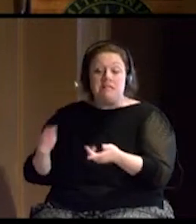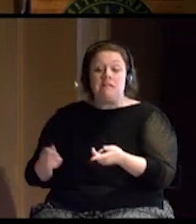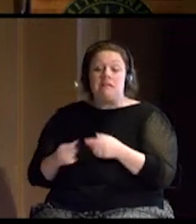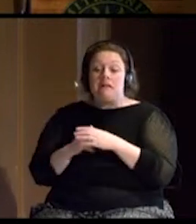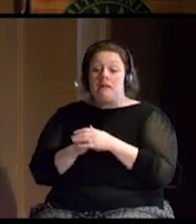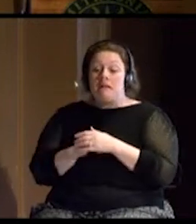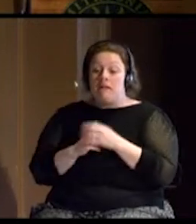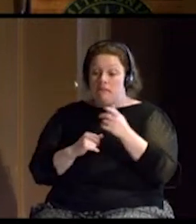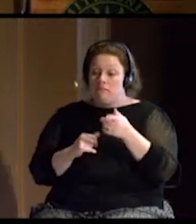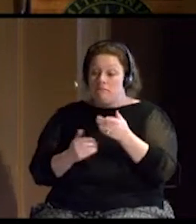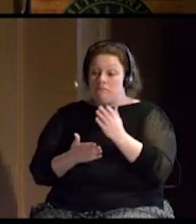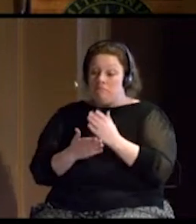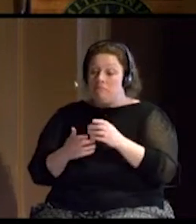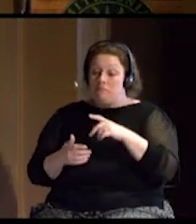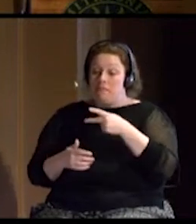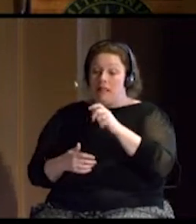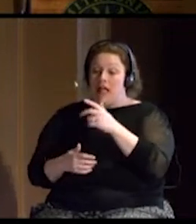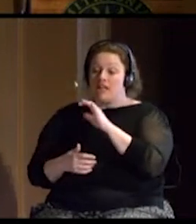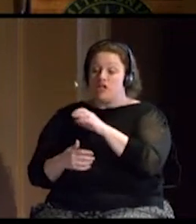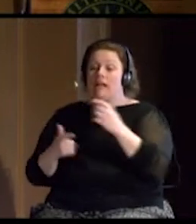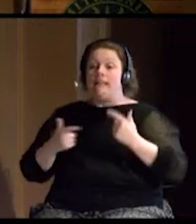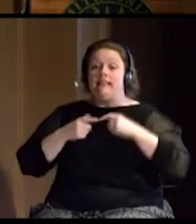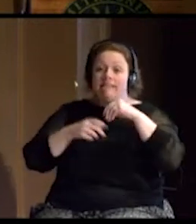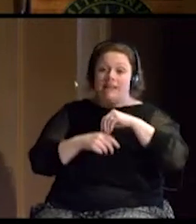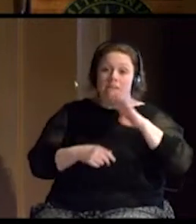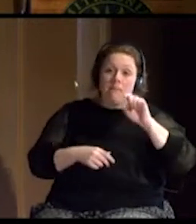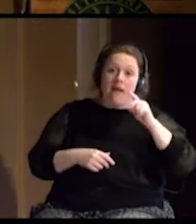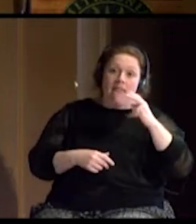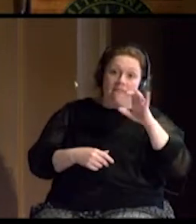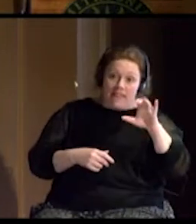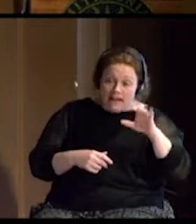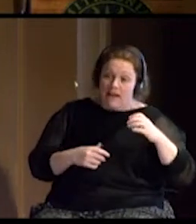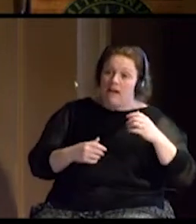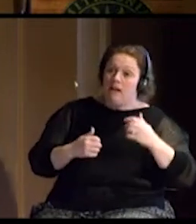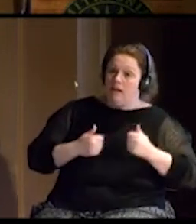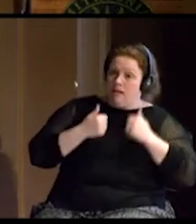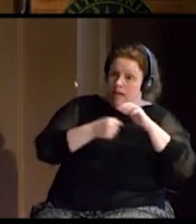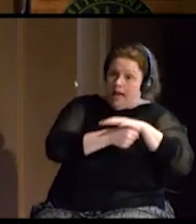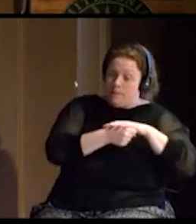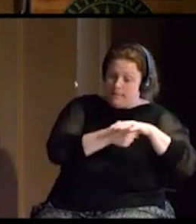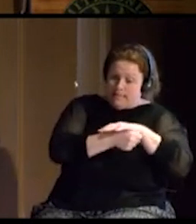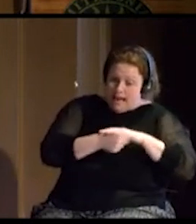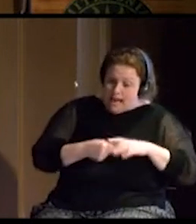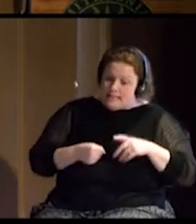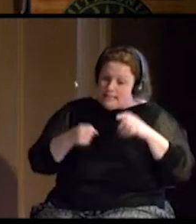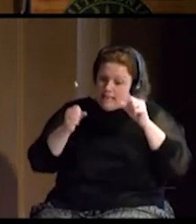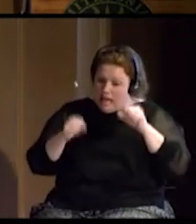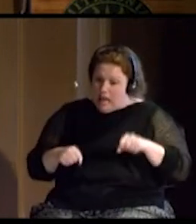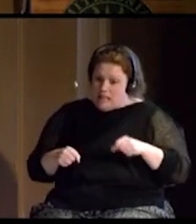and that independent and recurring invasions of the water column took place during different times,